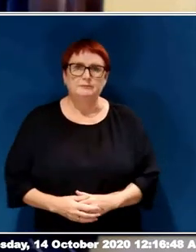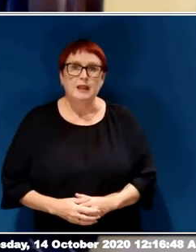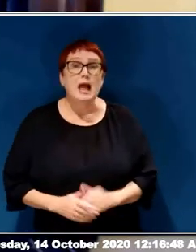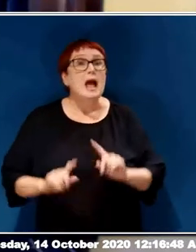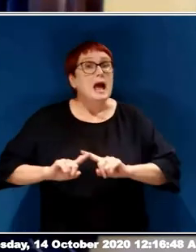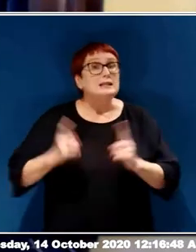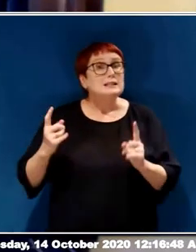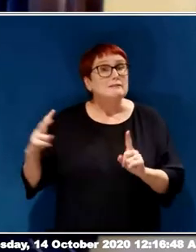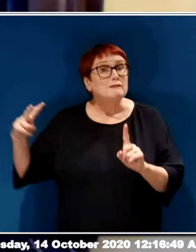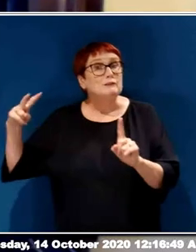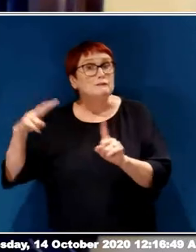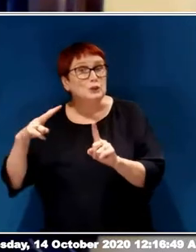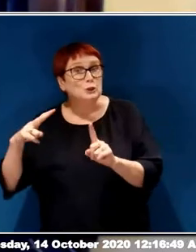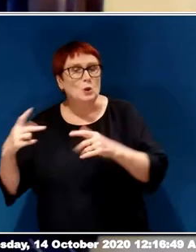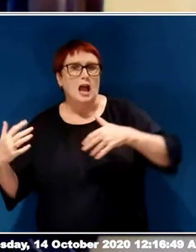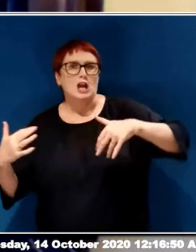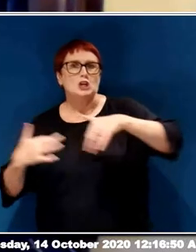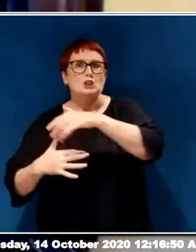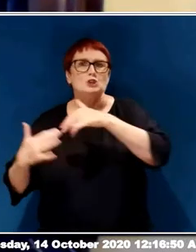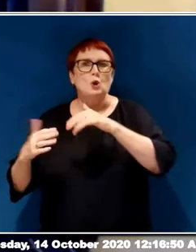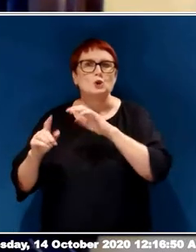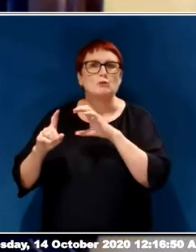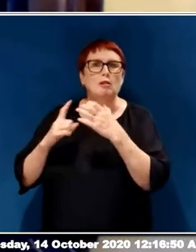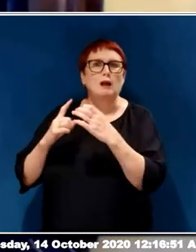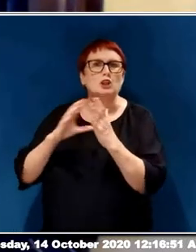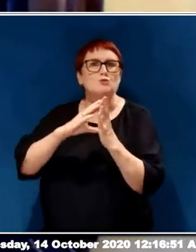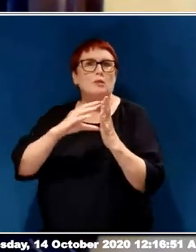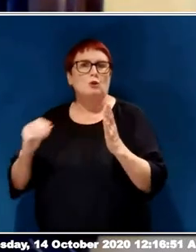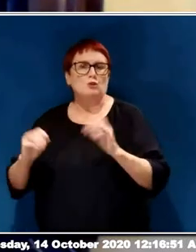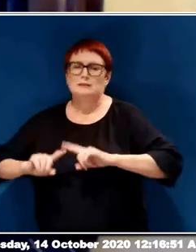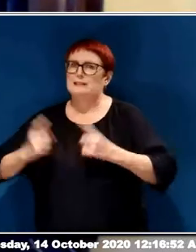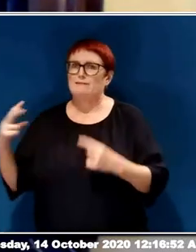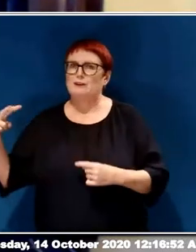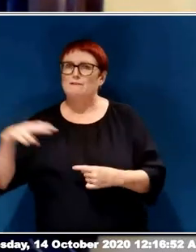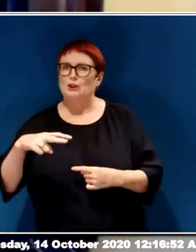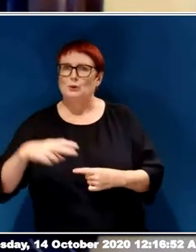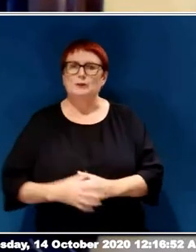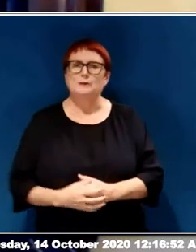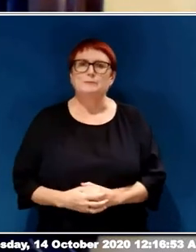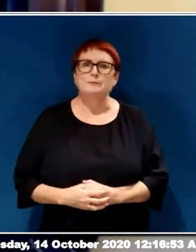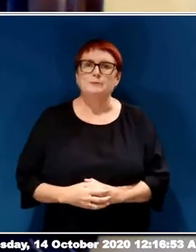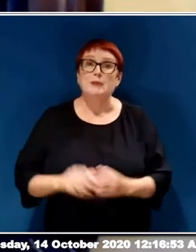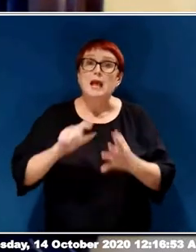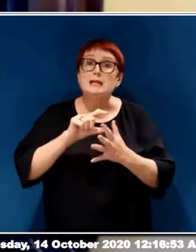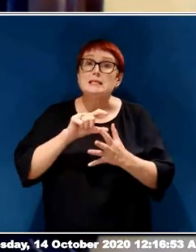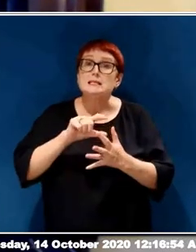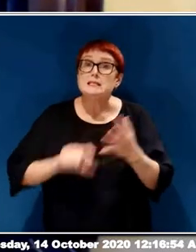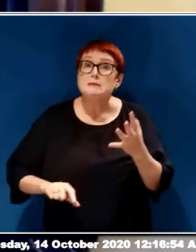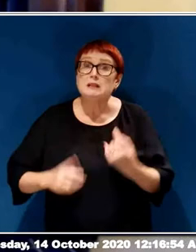This understands disability to arise from the environment in which people